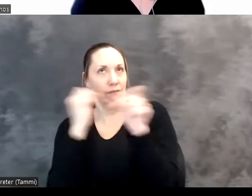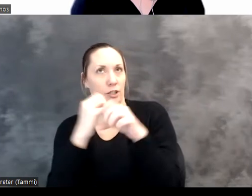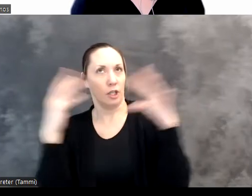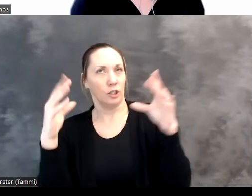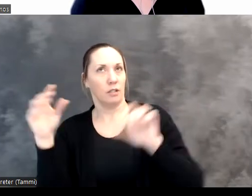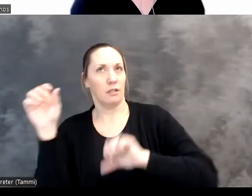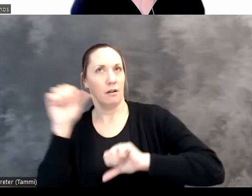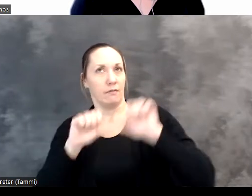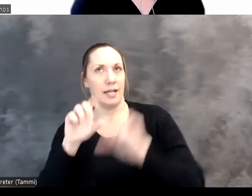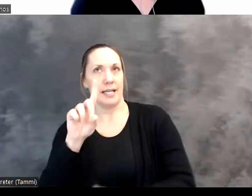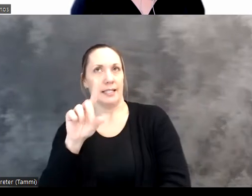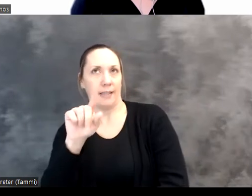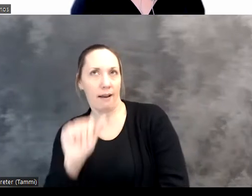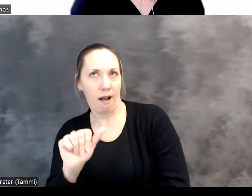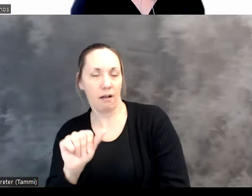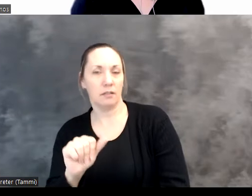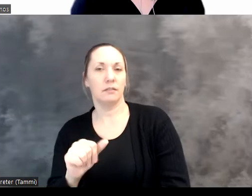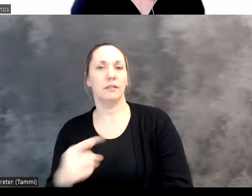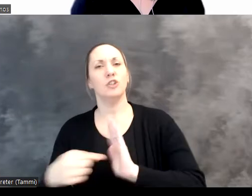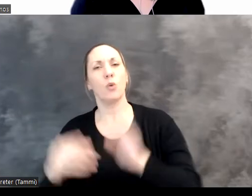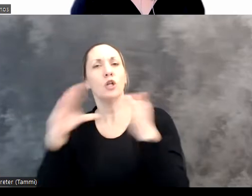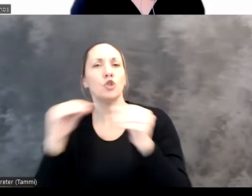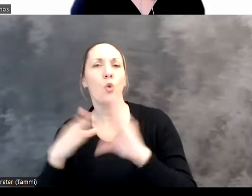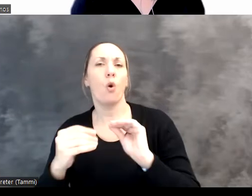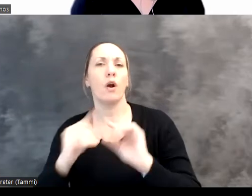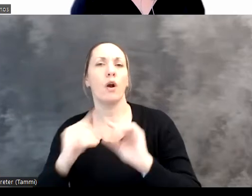a lot of data scientists think of it that way. What are we doing